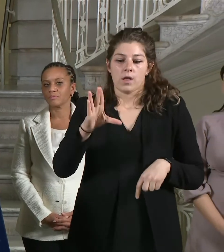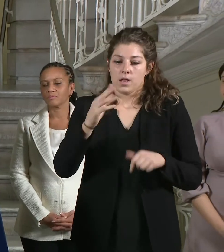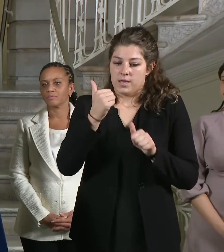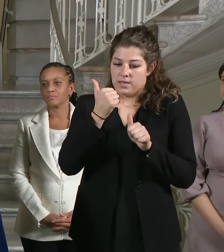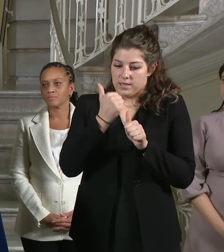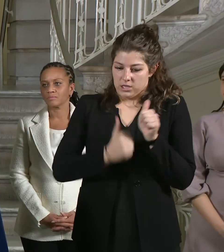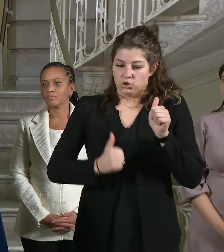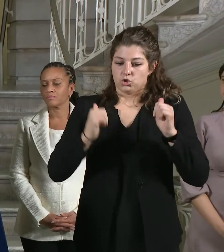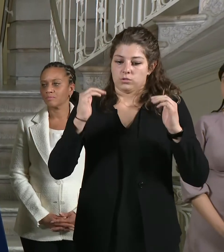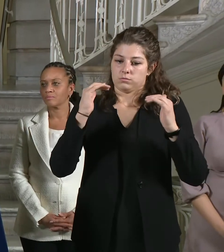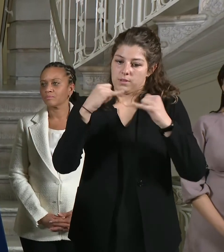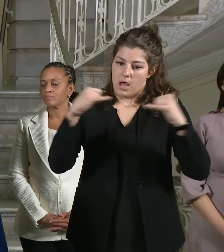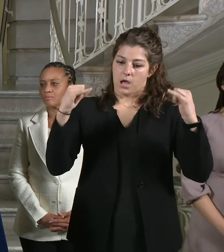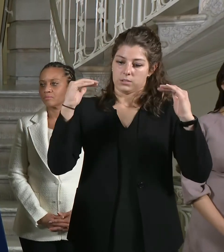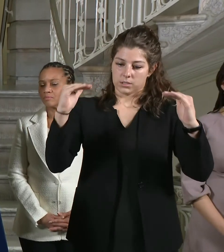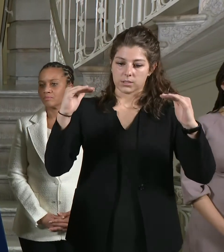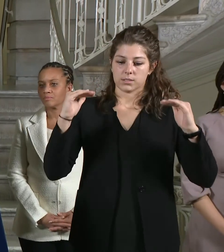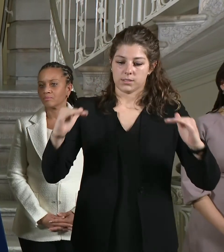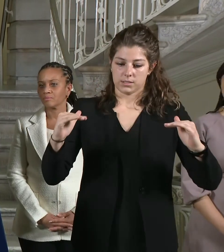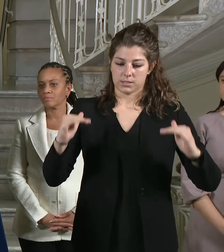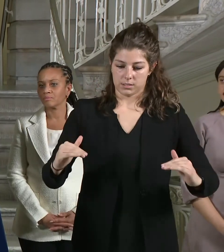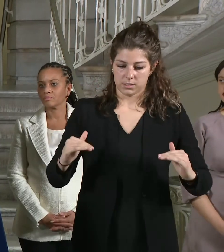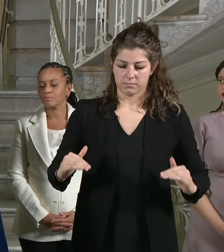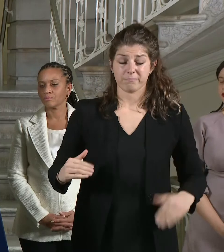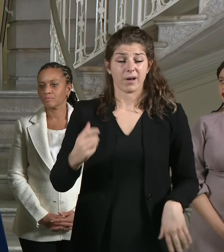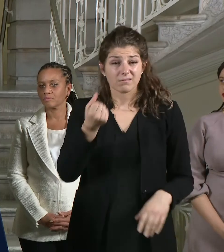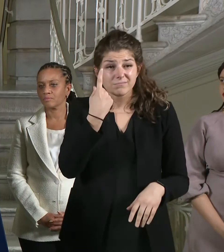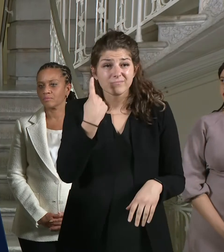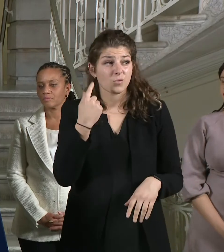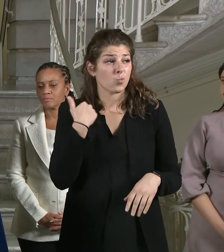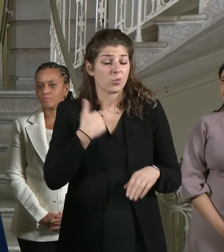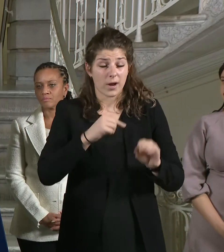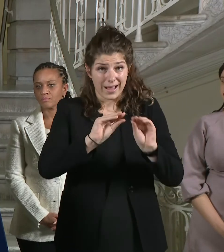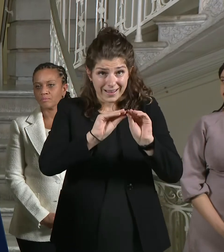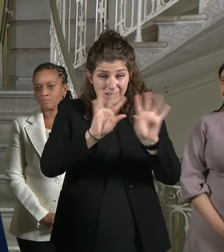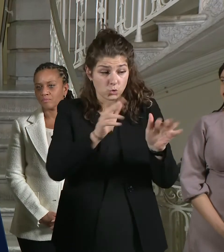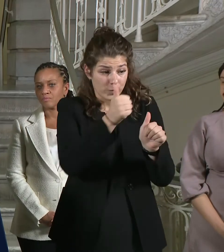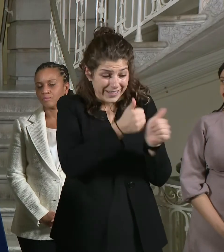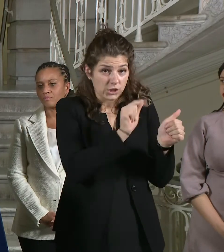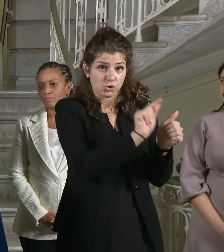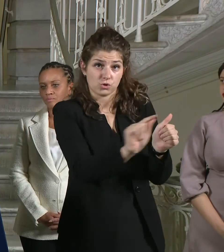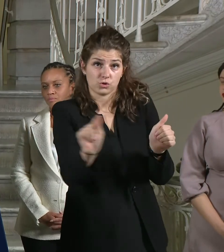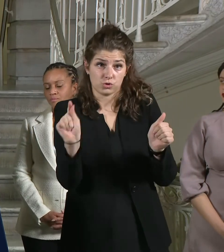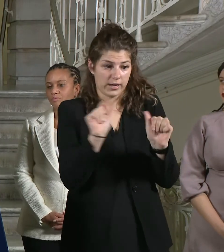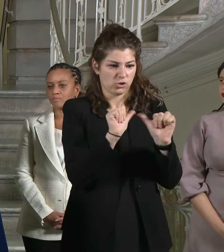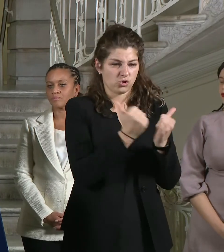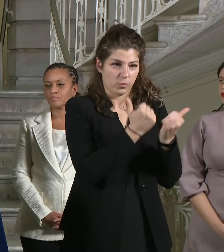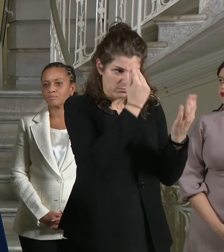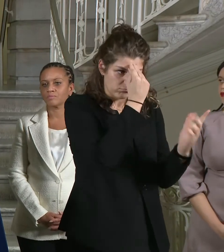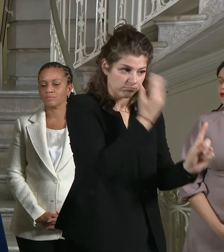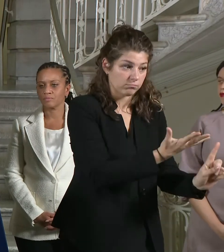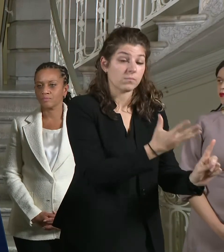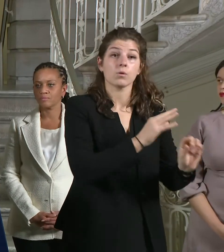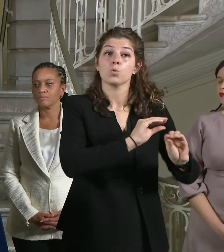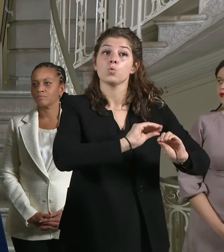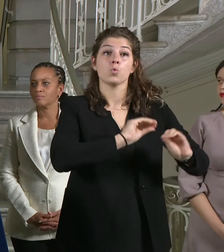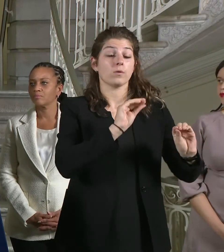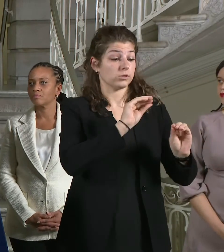SHORT PERIOD OF TIME. WE WILL GO THROUGH THAT WHAT WE WERE VERY